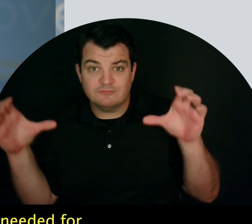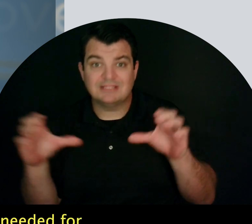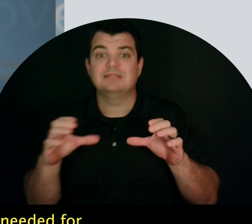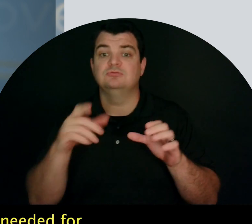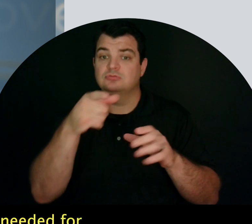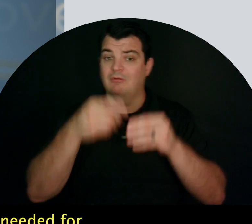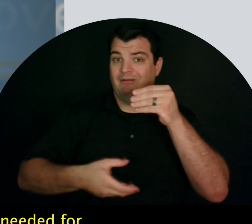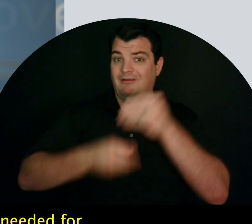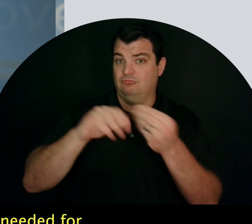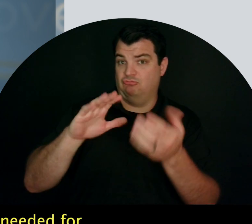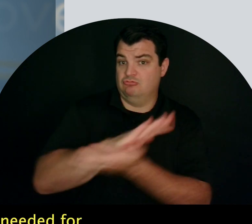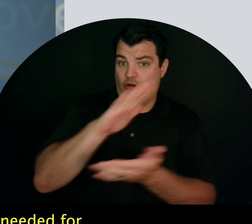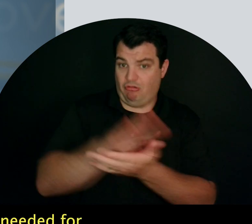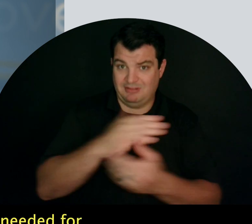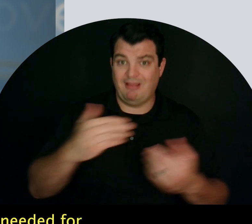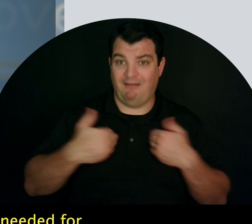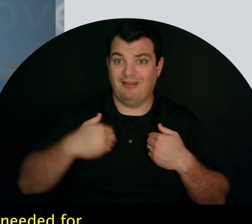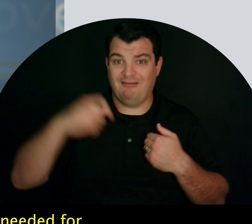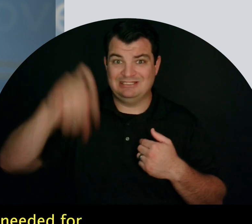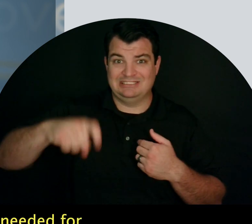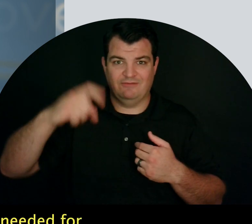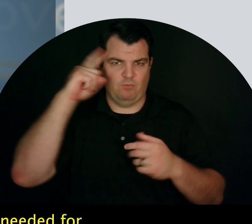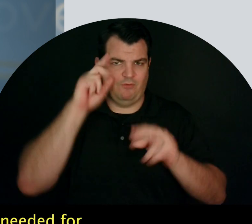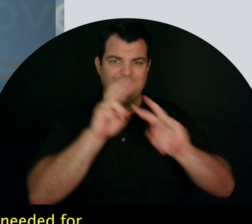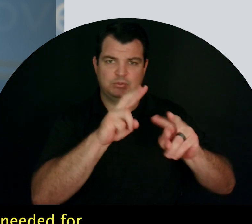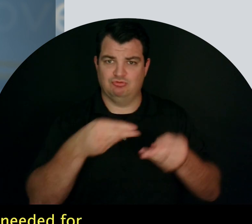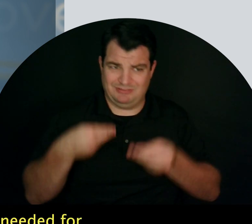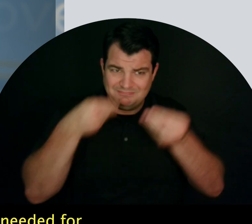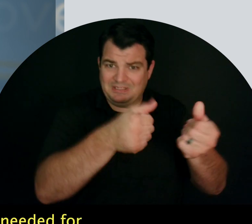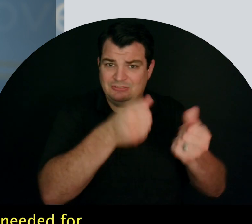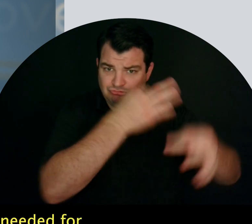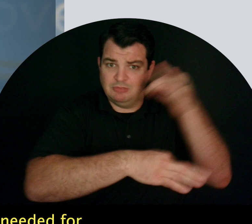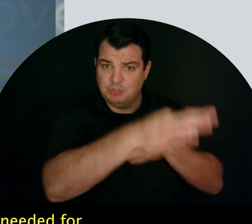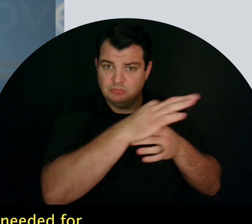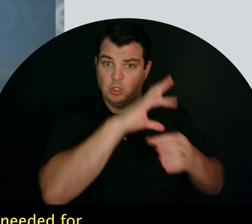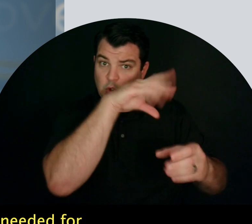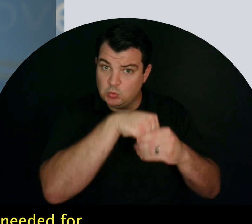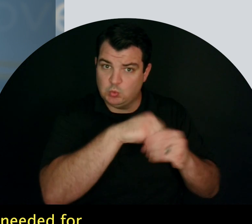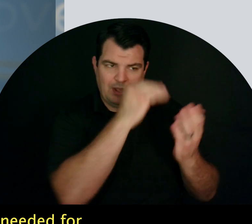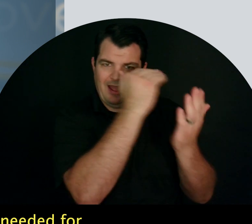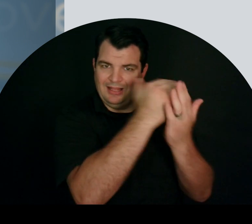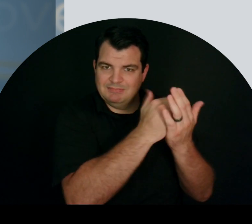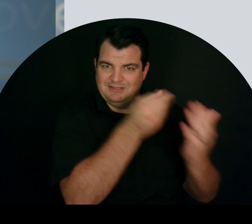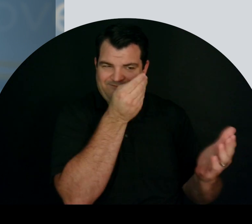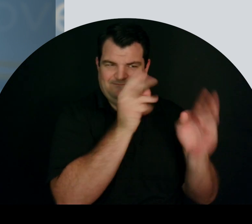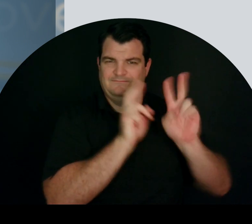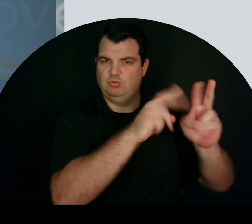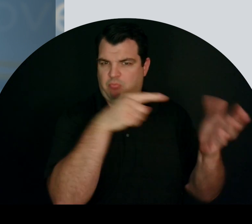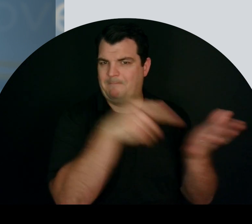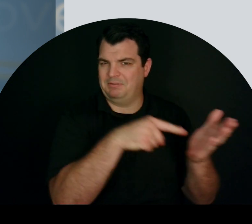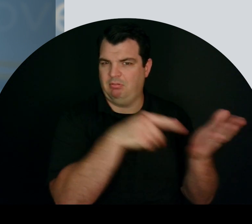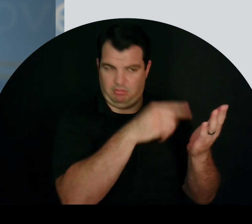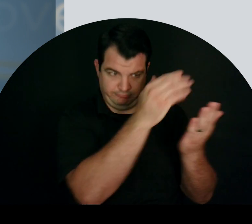Additional documentation needed for reimbursement of funeral expenses include Itemized funeral bill,